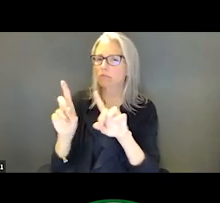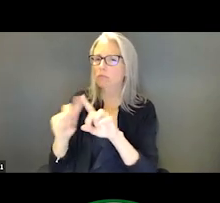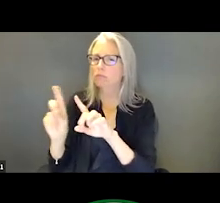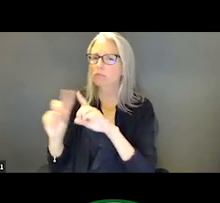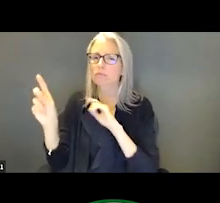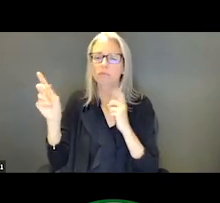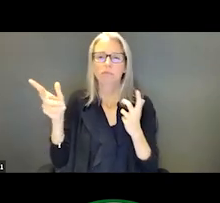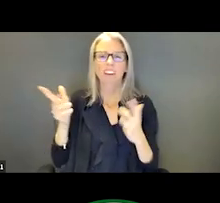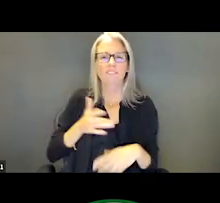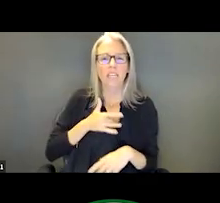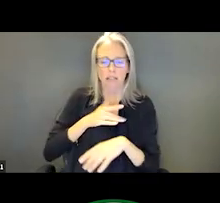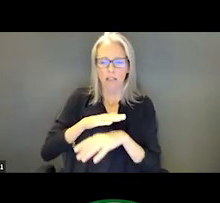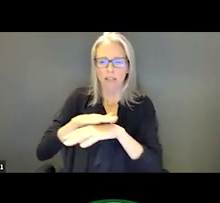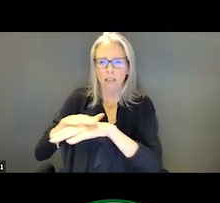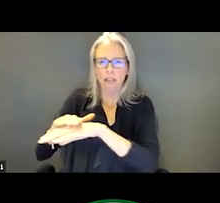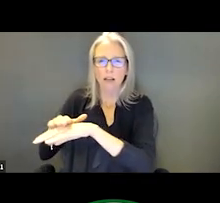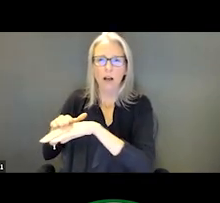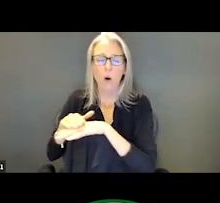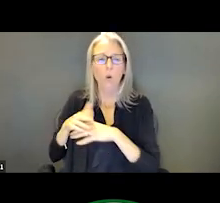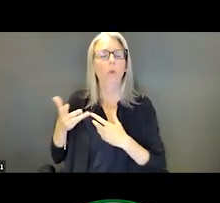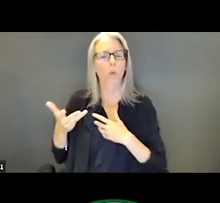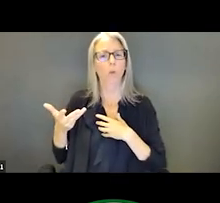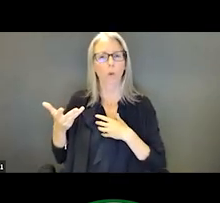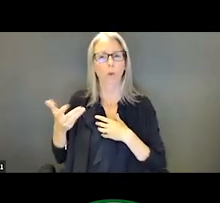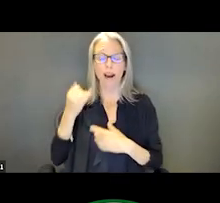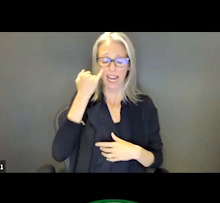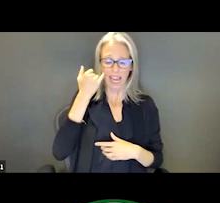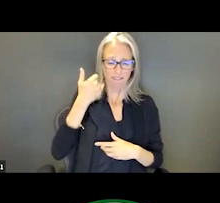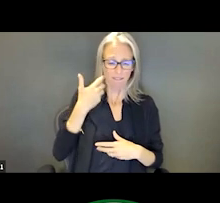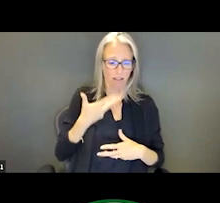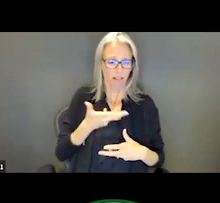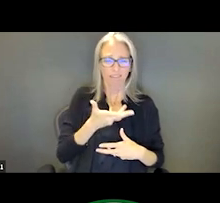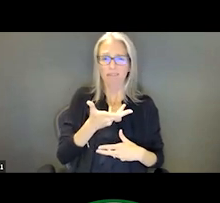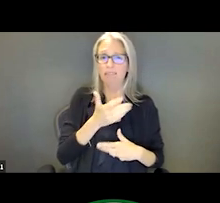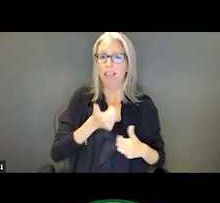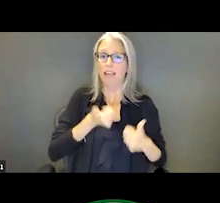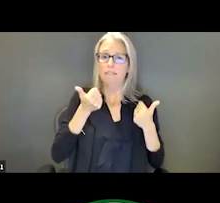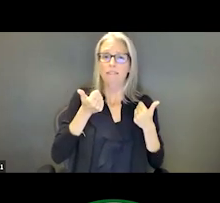we're feeling depressed or feeling isolated or we're feeling contained because of viruses